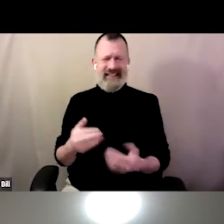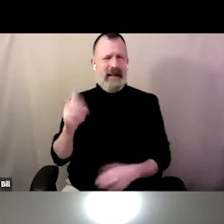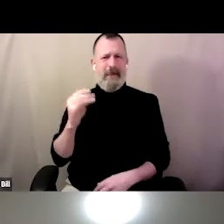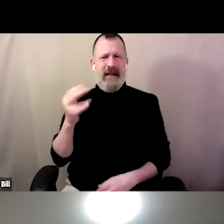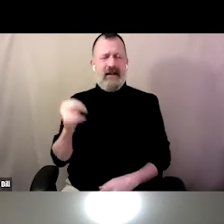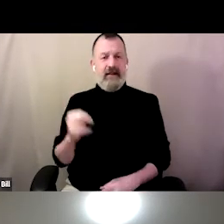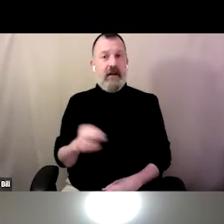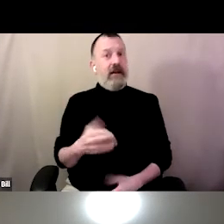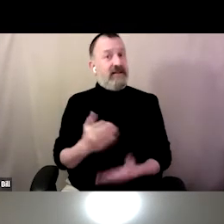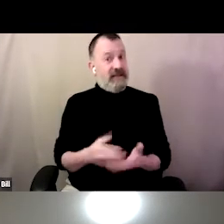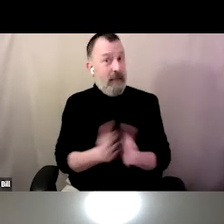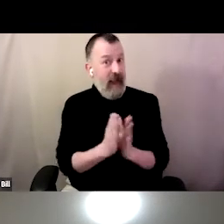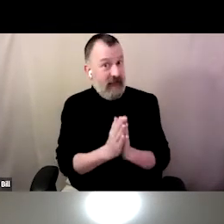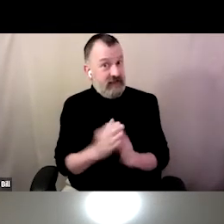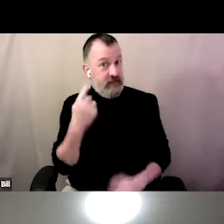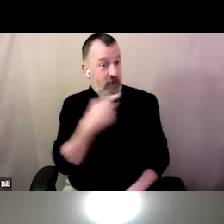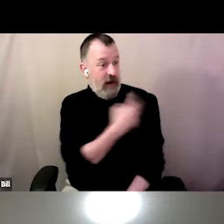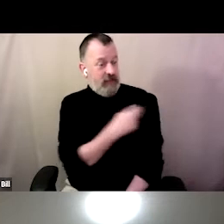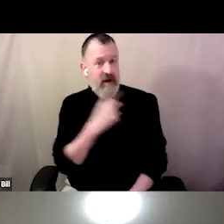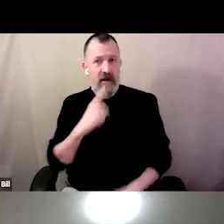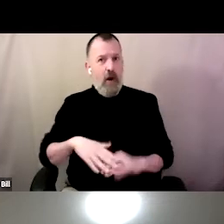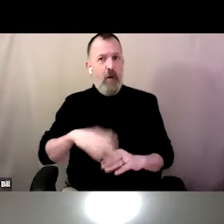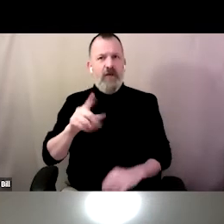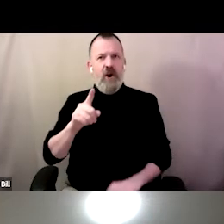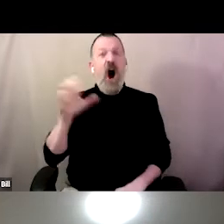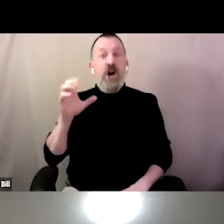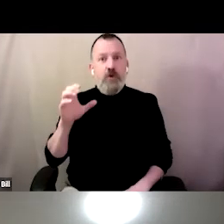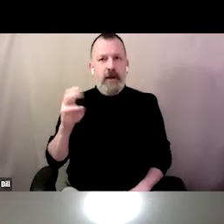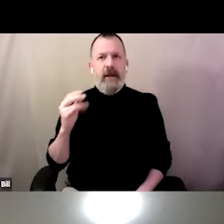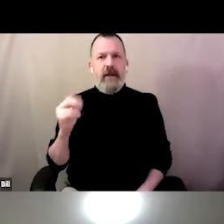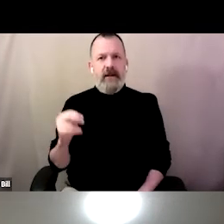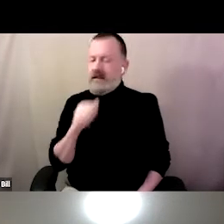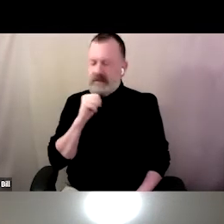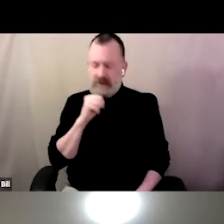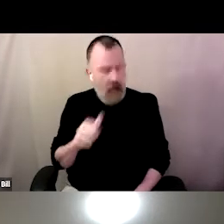read are locked up right now. We're north of 100 Bitcoin. I mean, is not cheap and